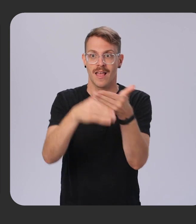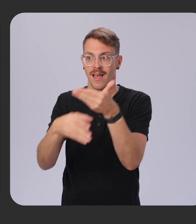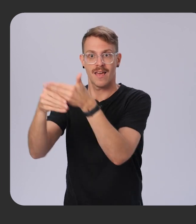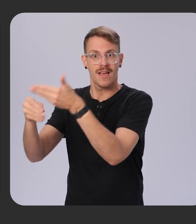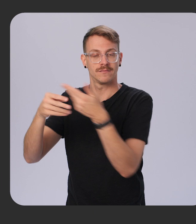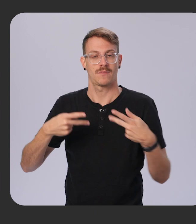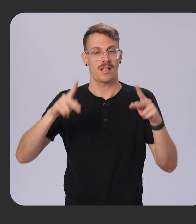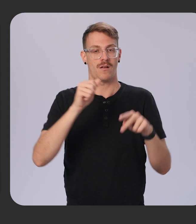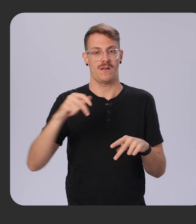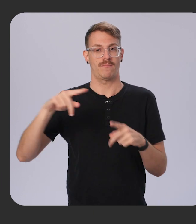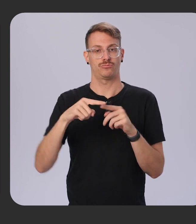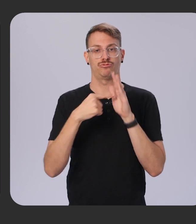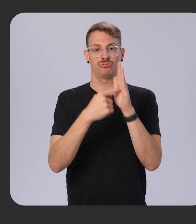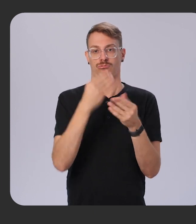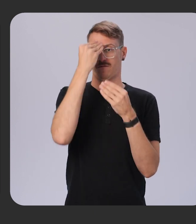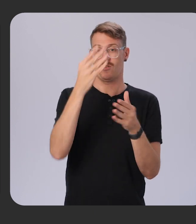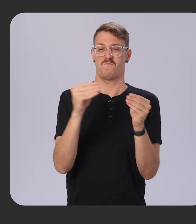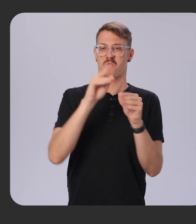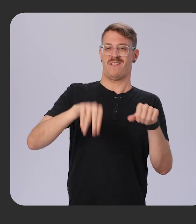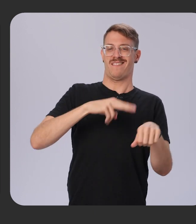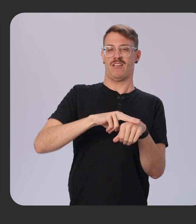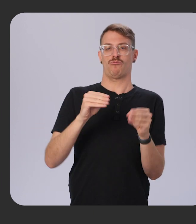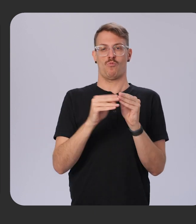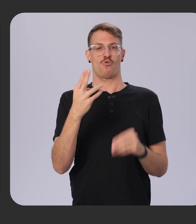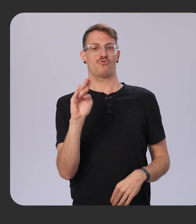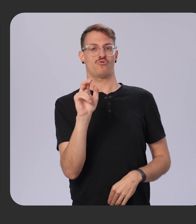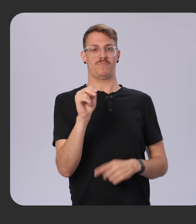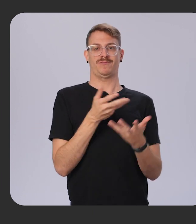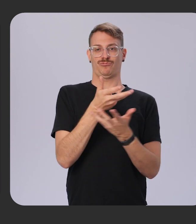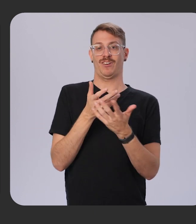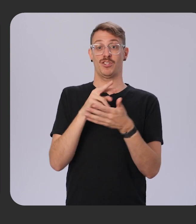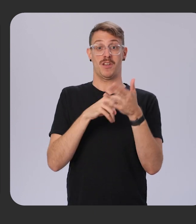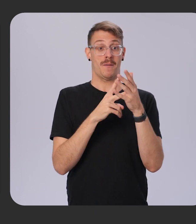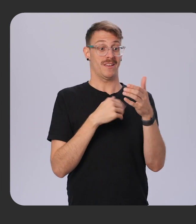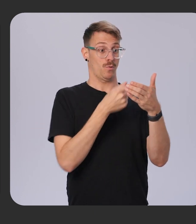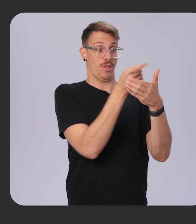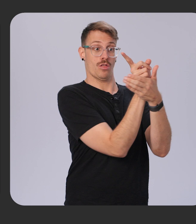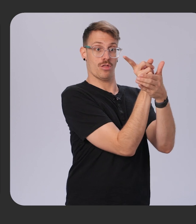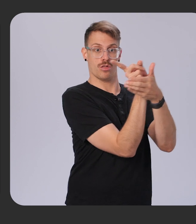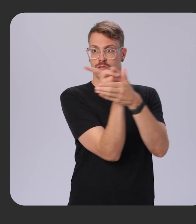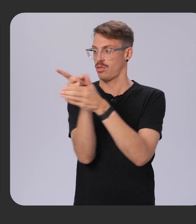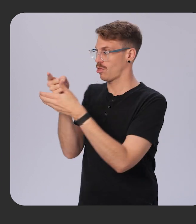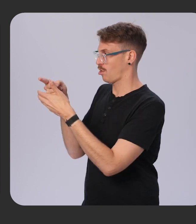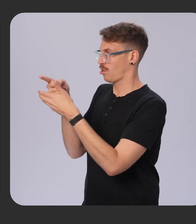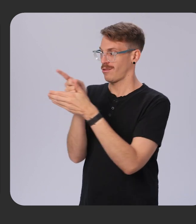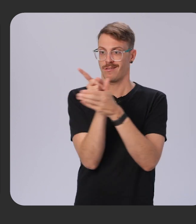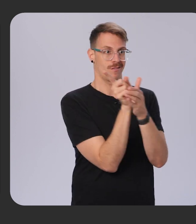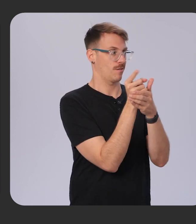in a more natural, more human way, such as pointing exactly down the street to turn on, allowing someone